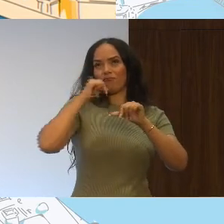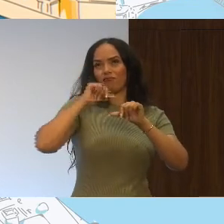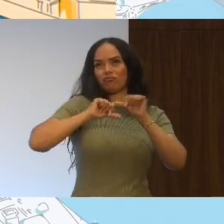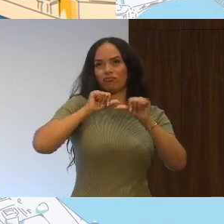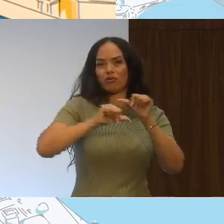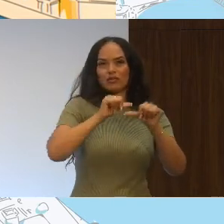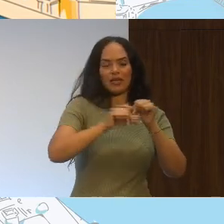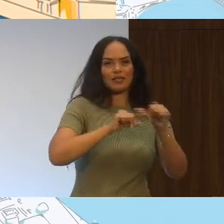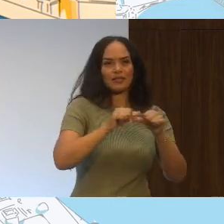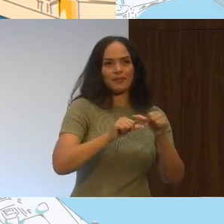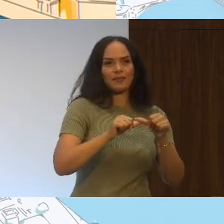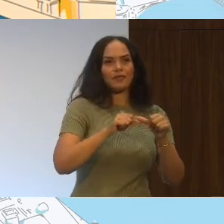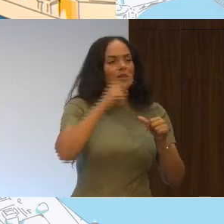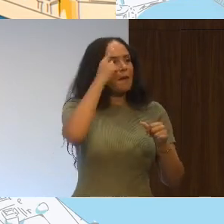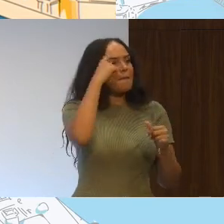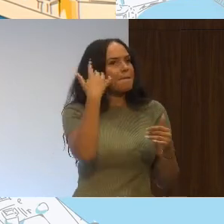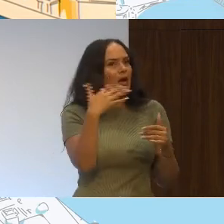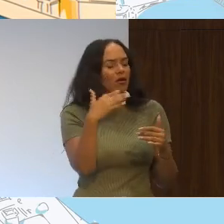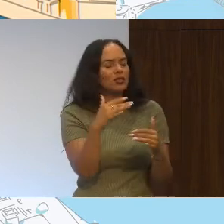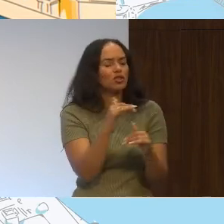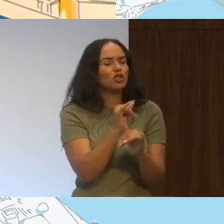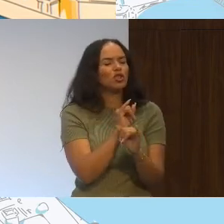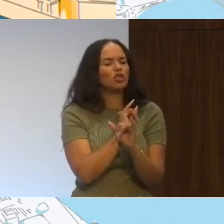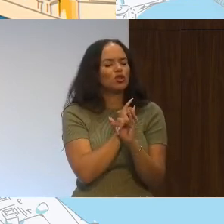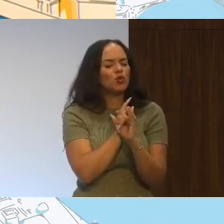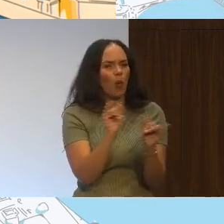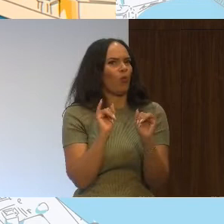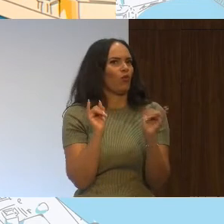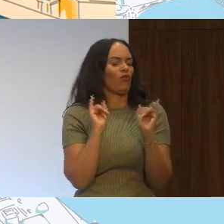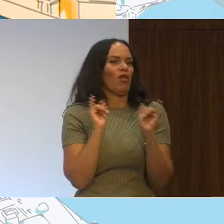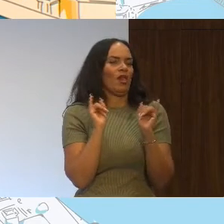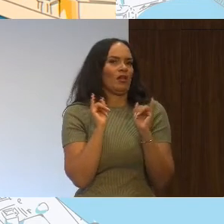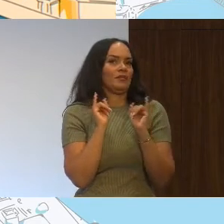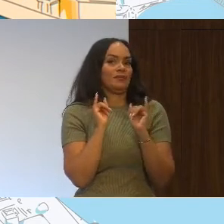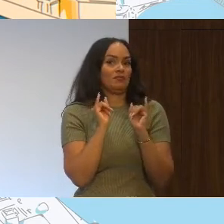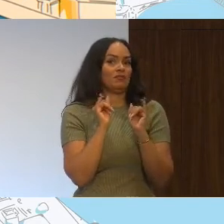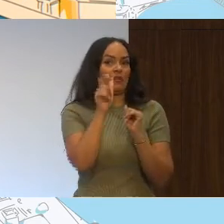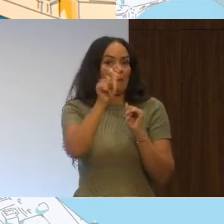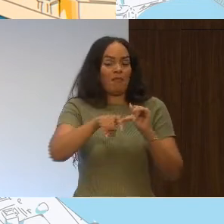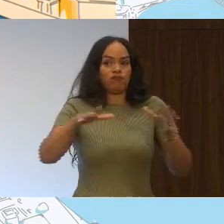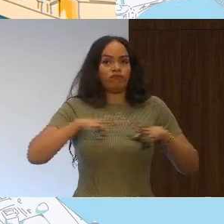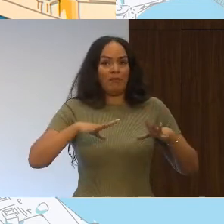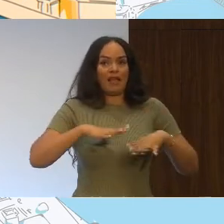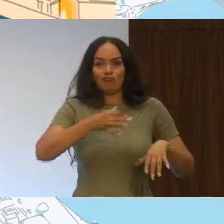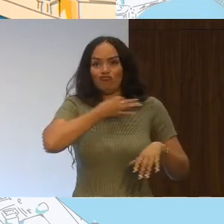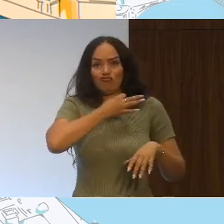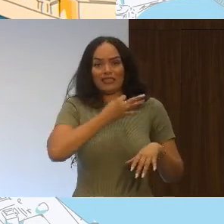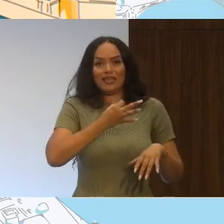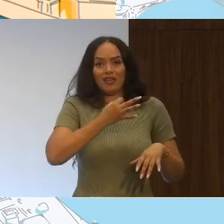that migraine is so awful, so awful. The people prepared to take drugs with a small chance of dying.